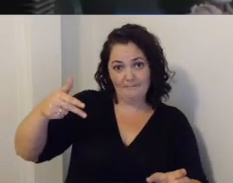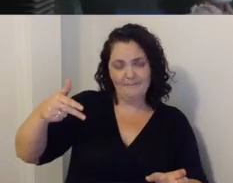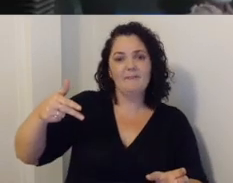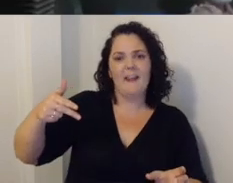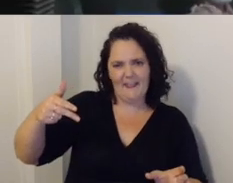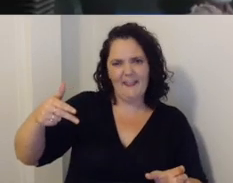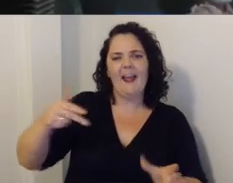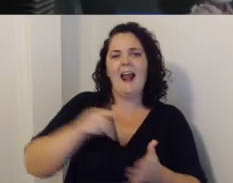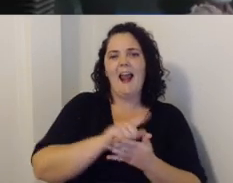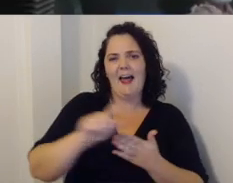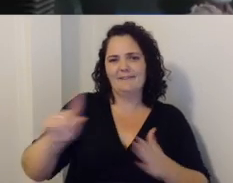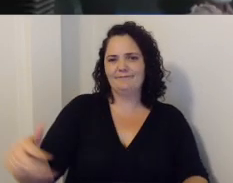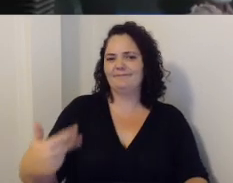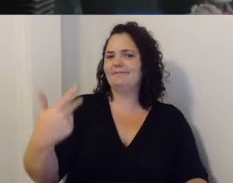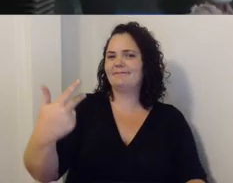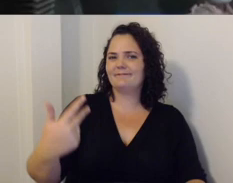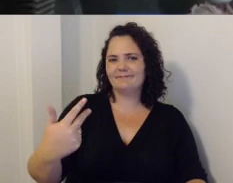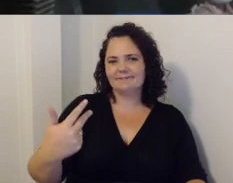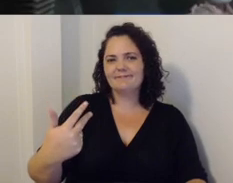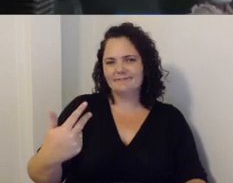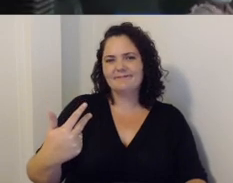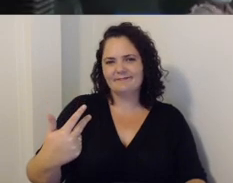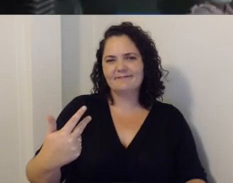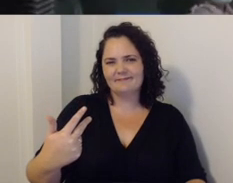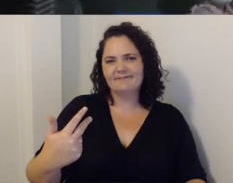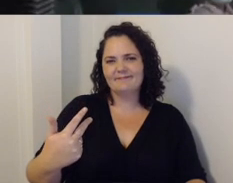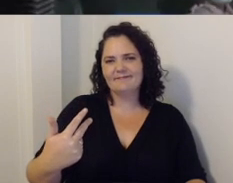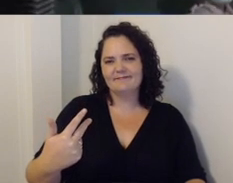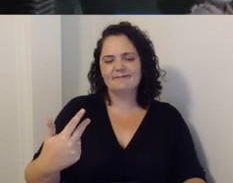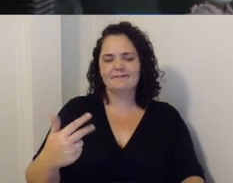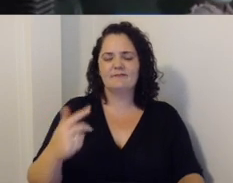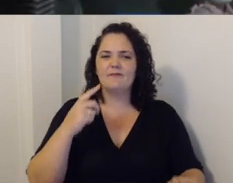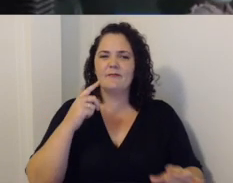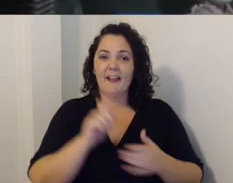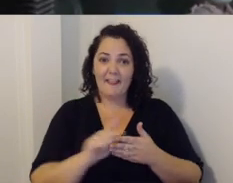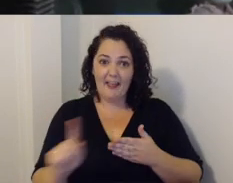we'll kick it back over to our main camera here and we'll zoom in we'll get a good framed view